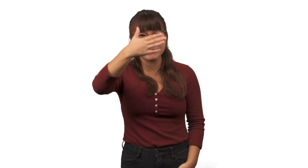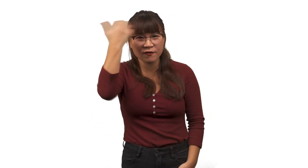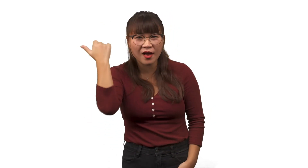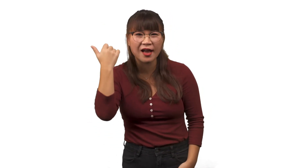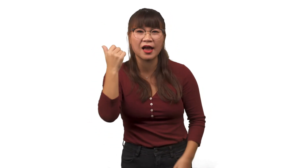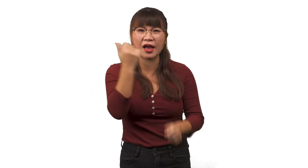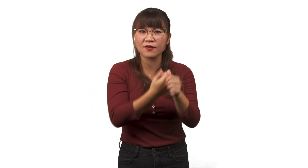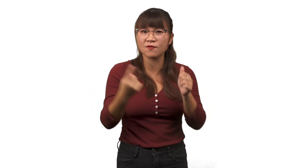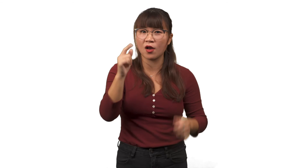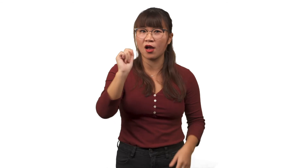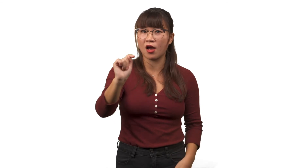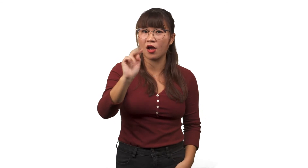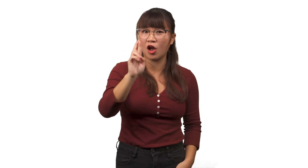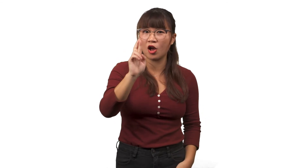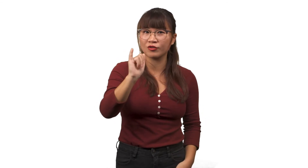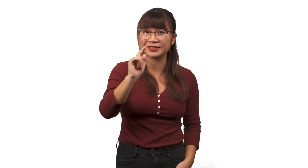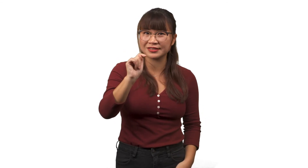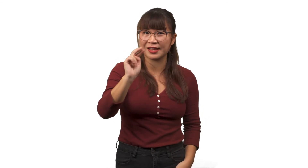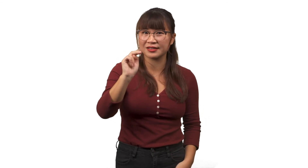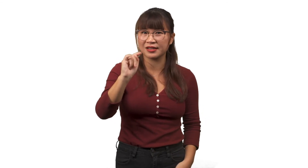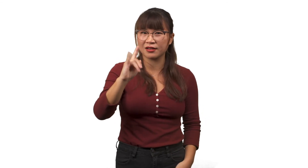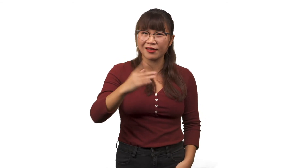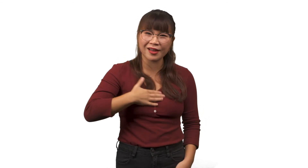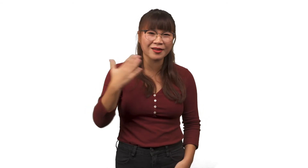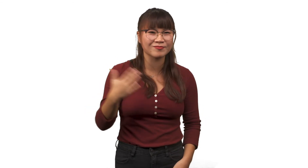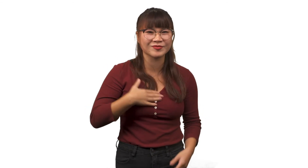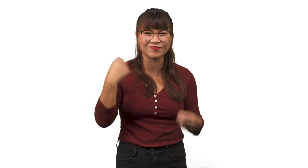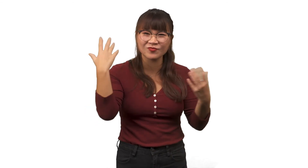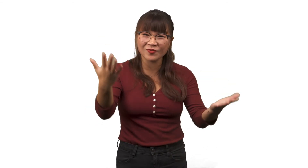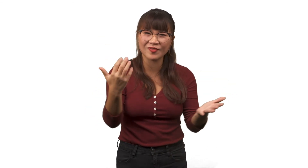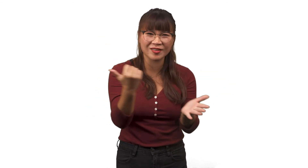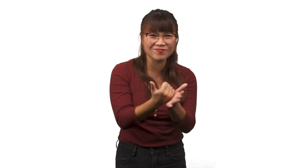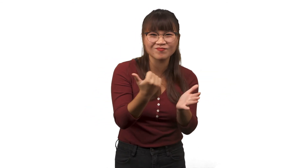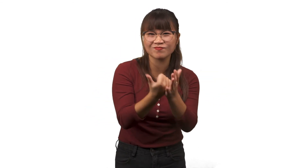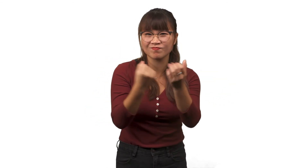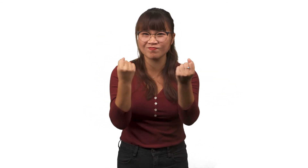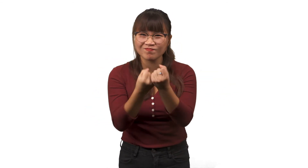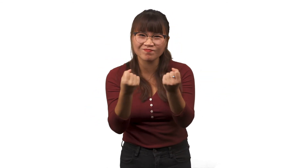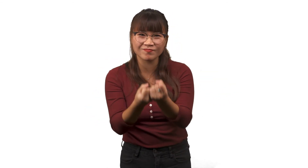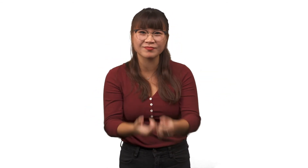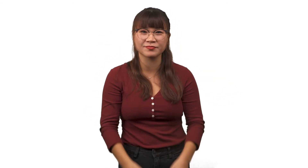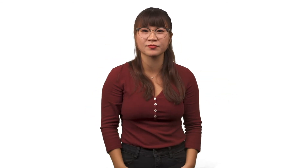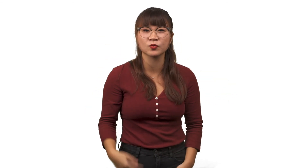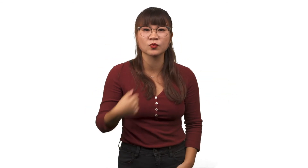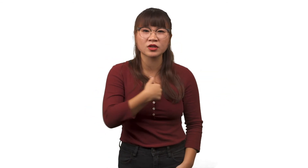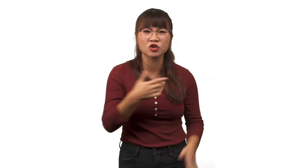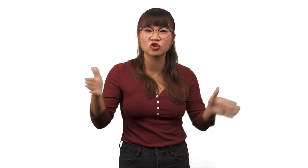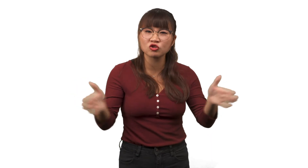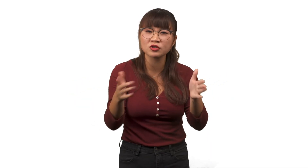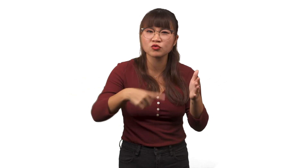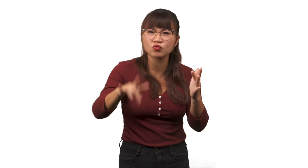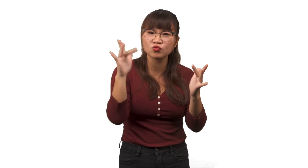Don’t forget, everyone at RIT/NTID is happy to provide assistance and support.